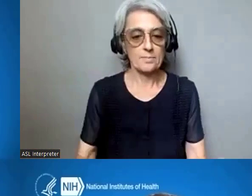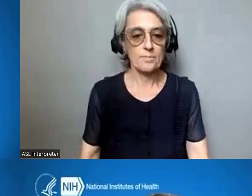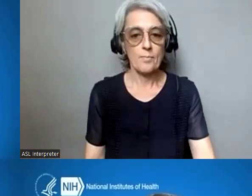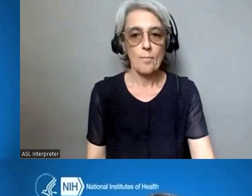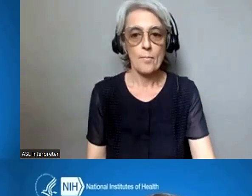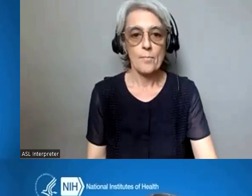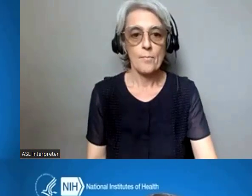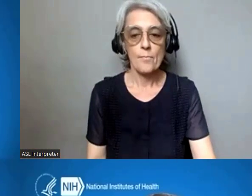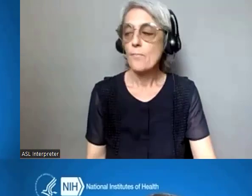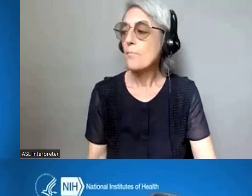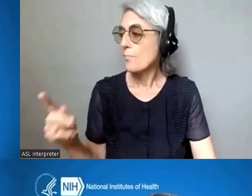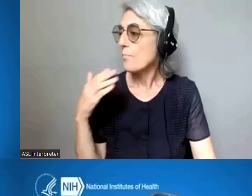Charles Anson: All right. Thank you, Liz.